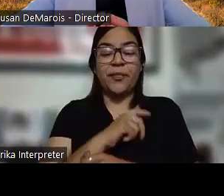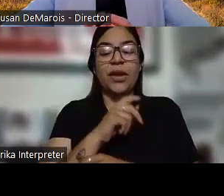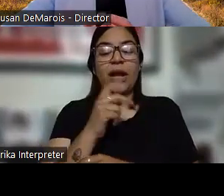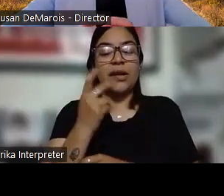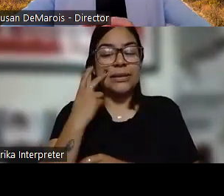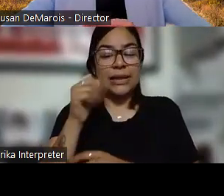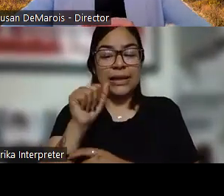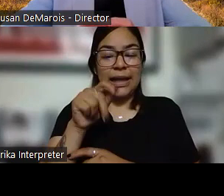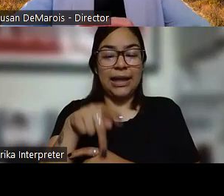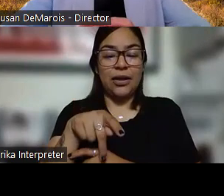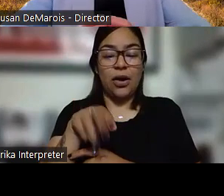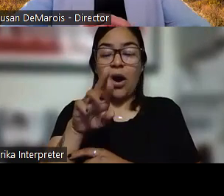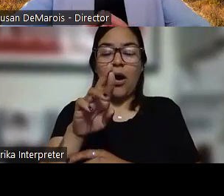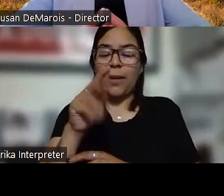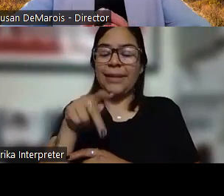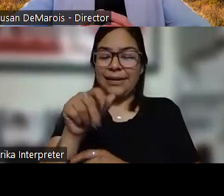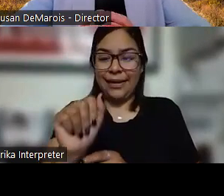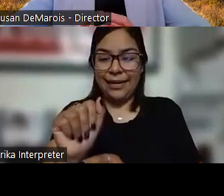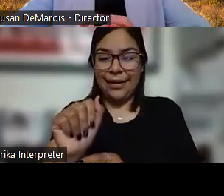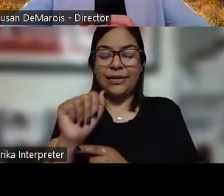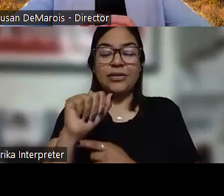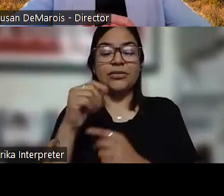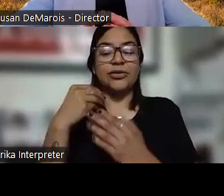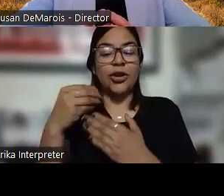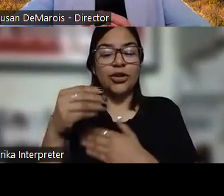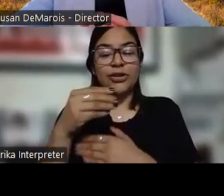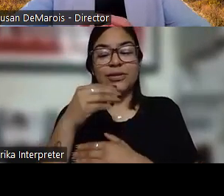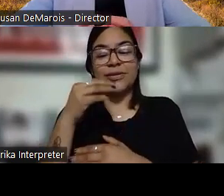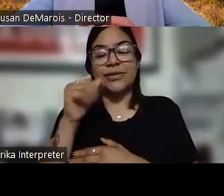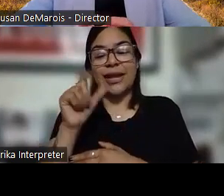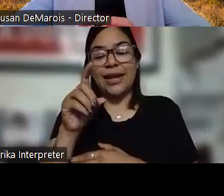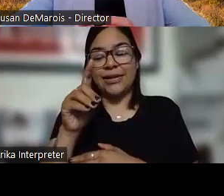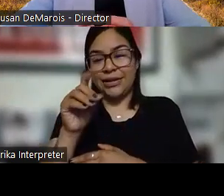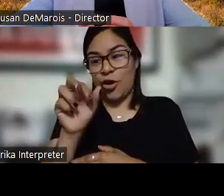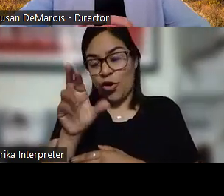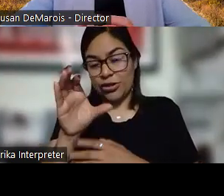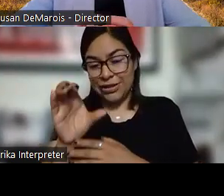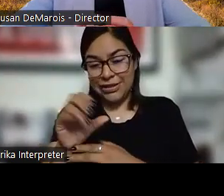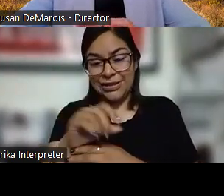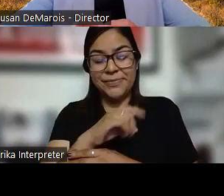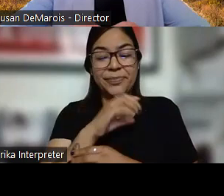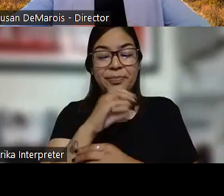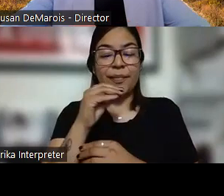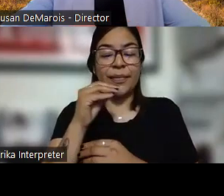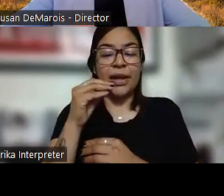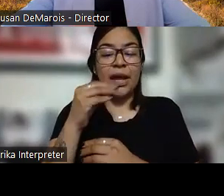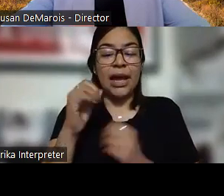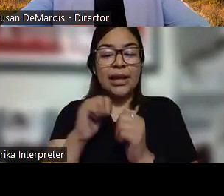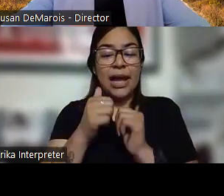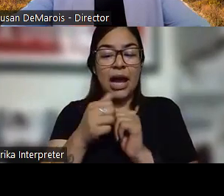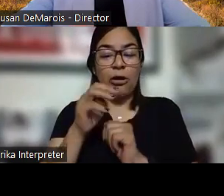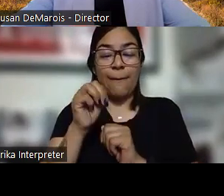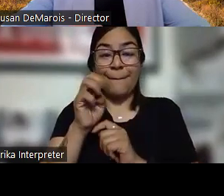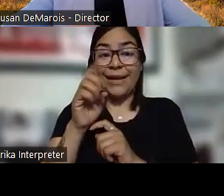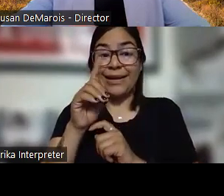Medicaid and Med Medicare and VA as possible um funding sources key performance measures